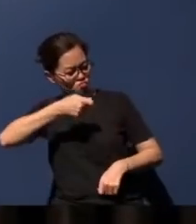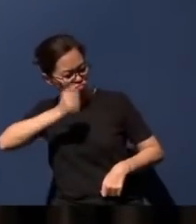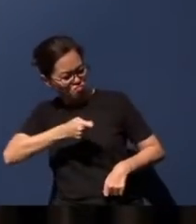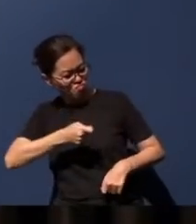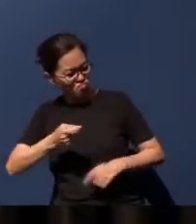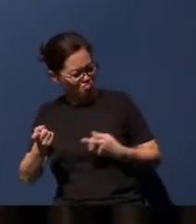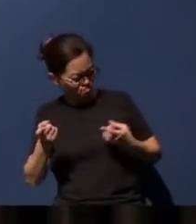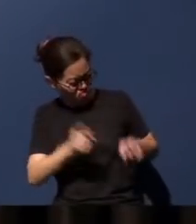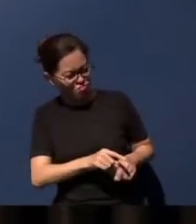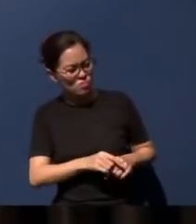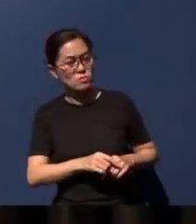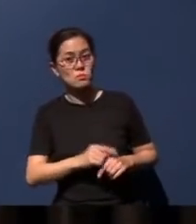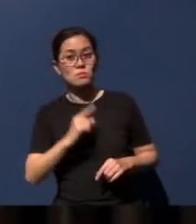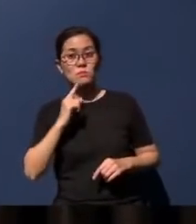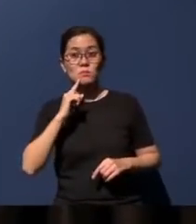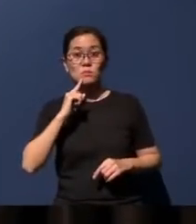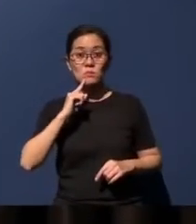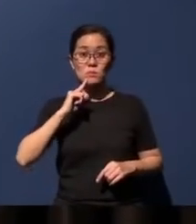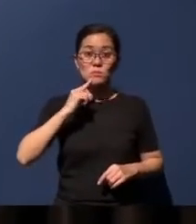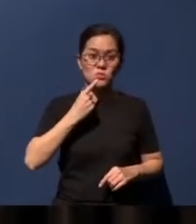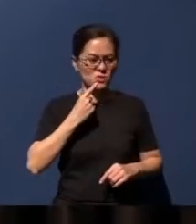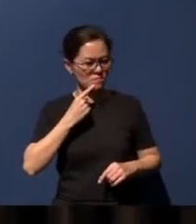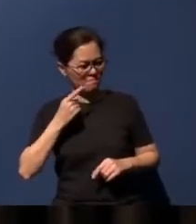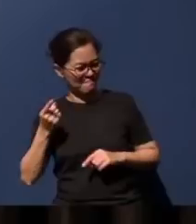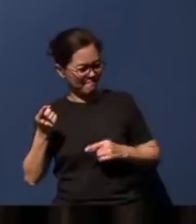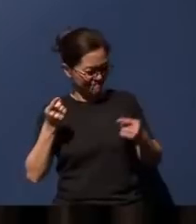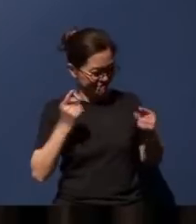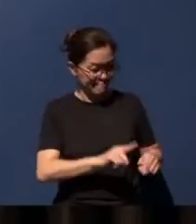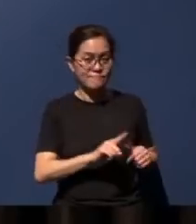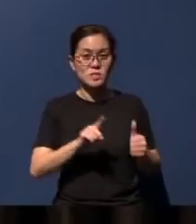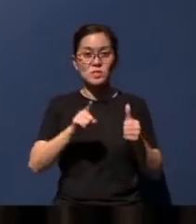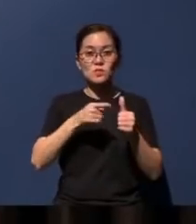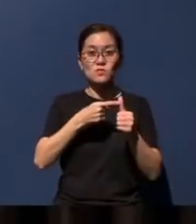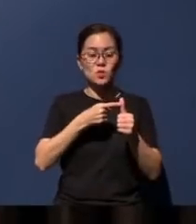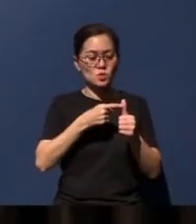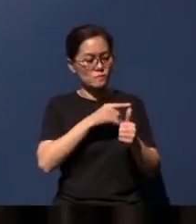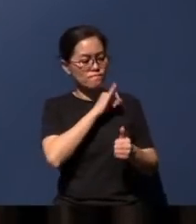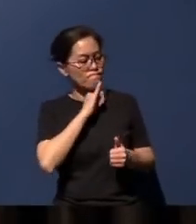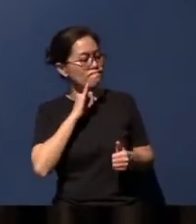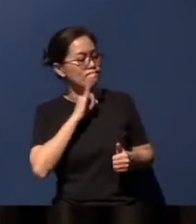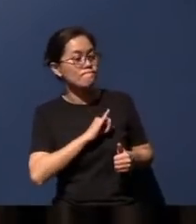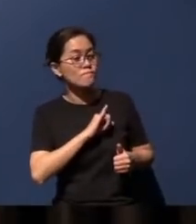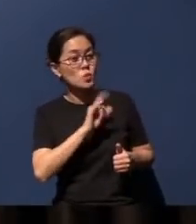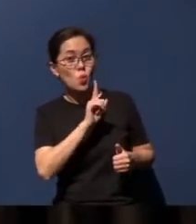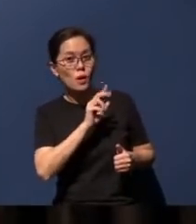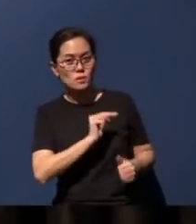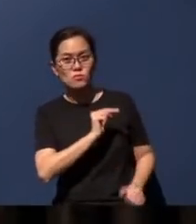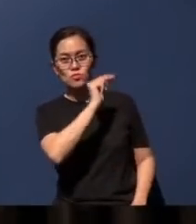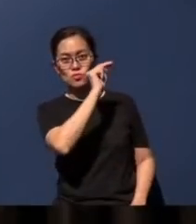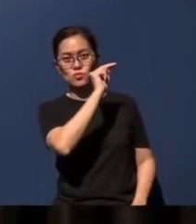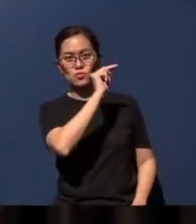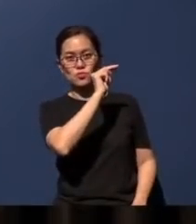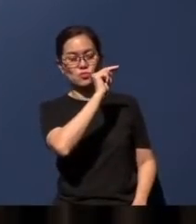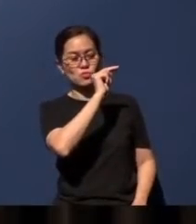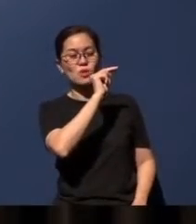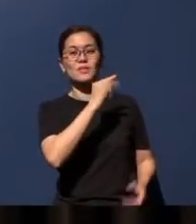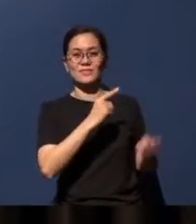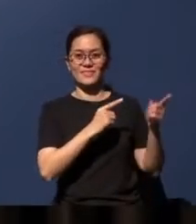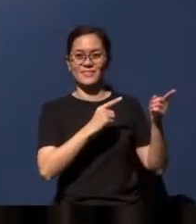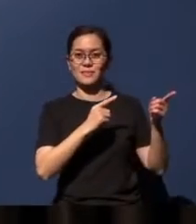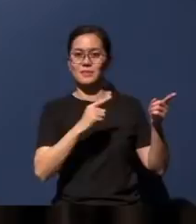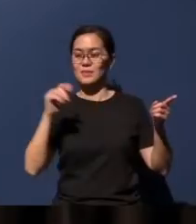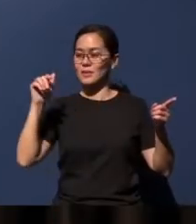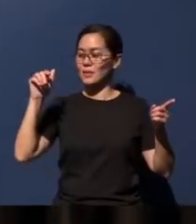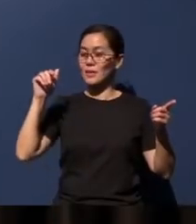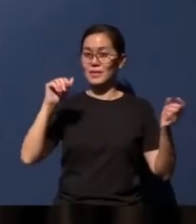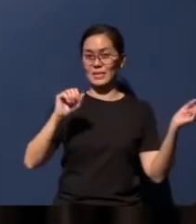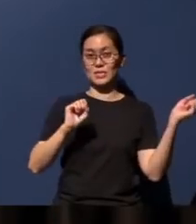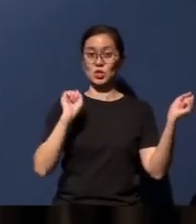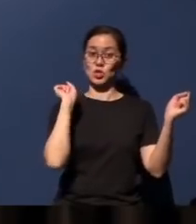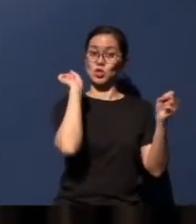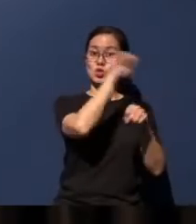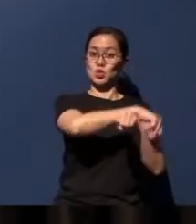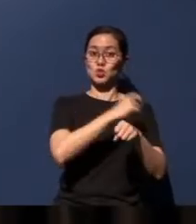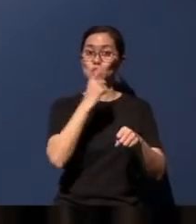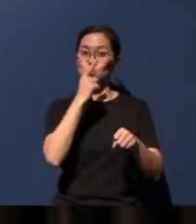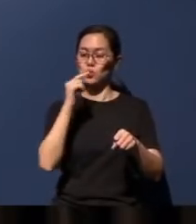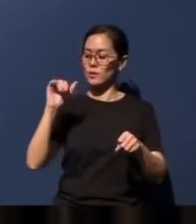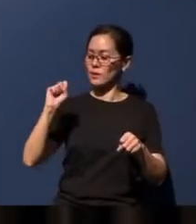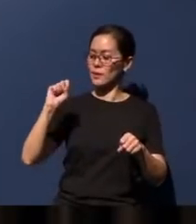And how severely it came. Firstly, on Israel in the north as it fell to the Assyrians in 722 BC,